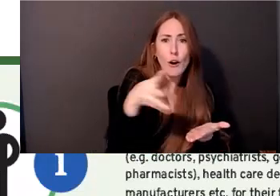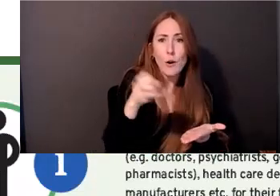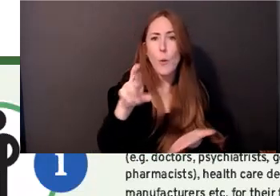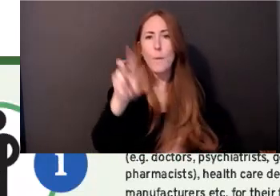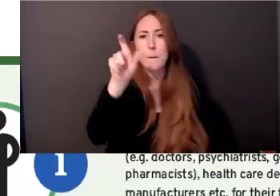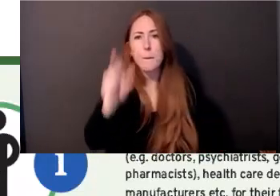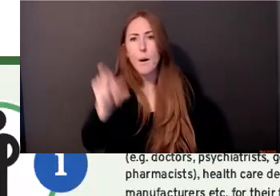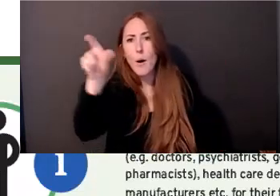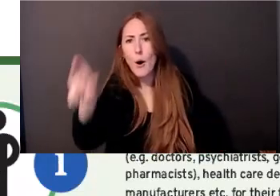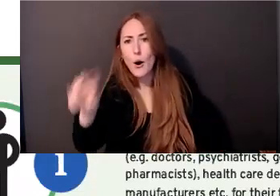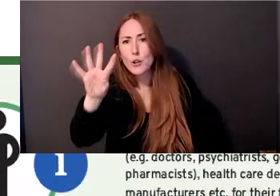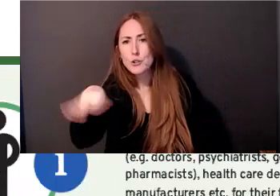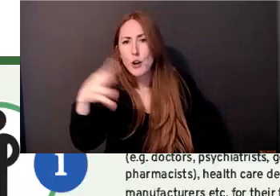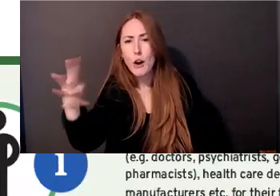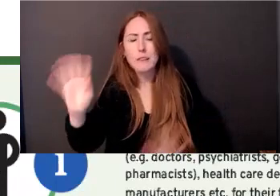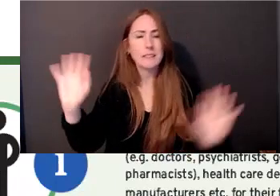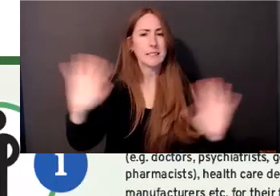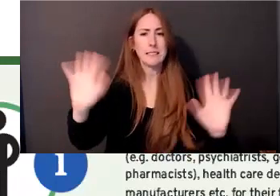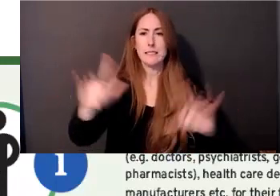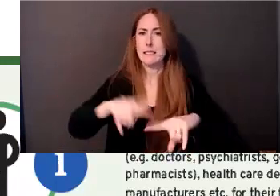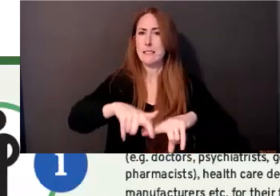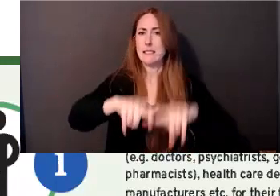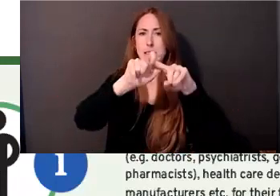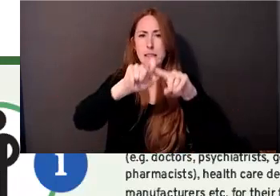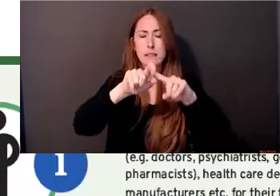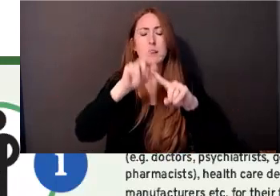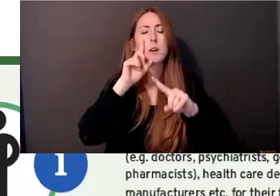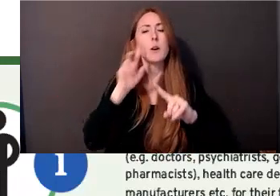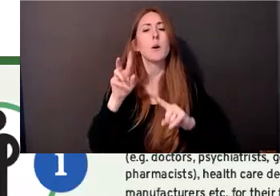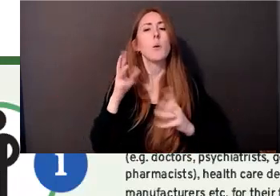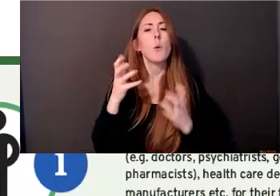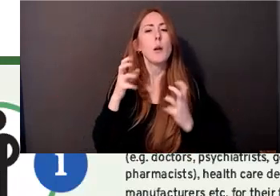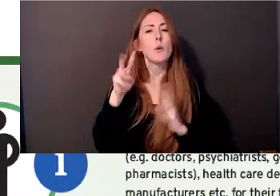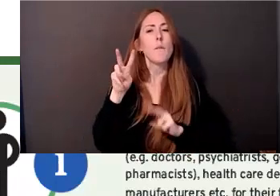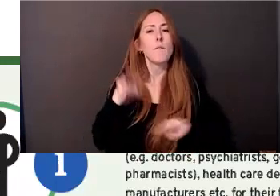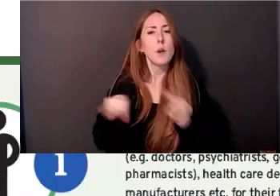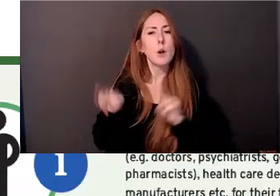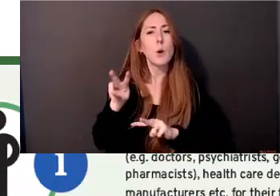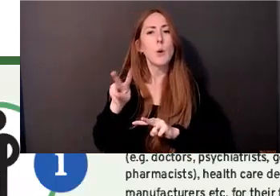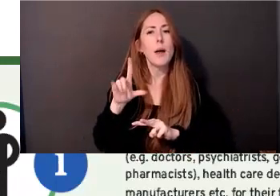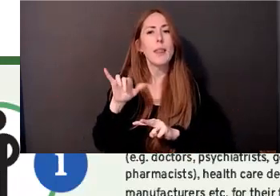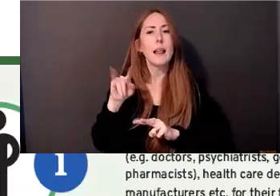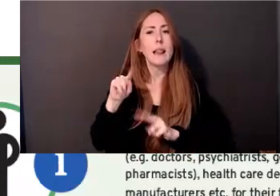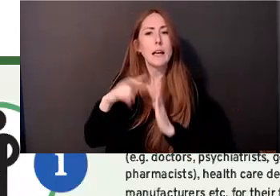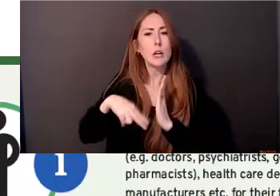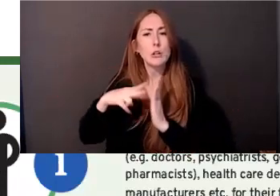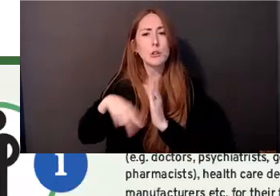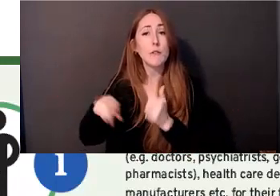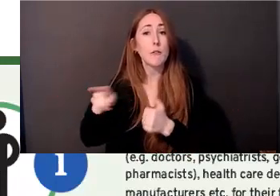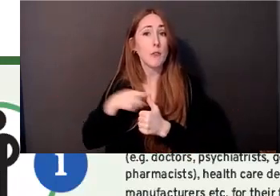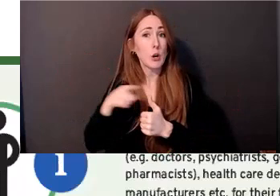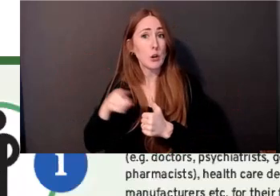to find out if there was guidance in which kinds of information formats we should use